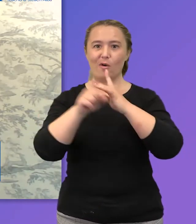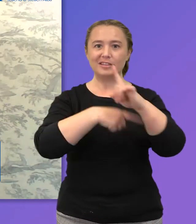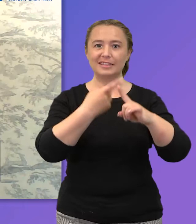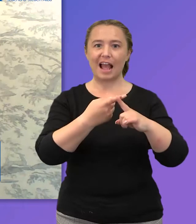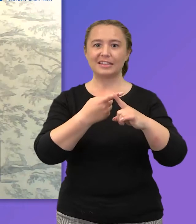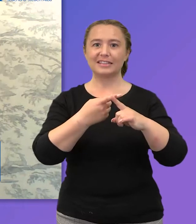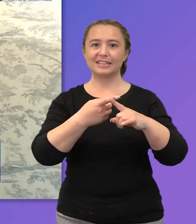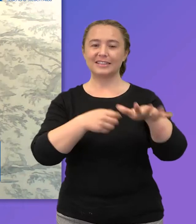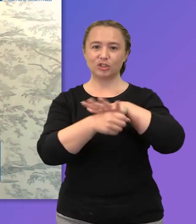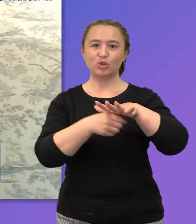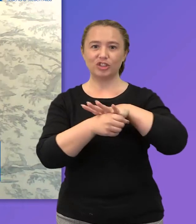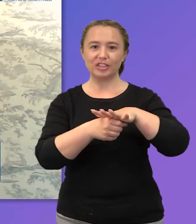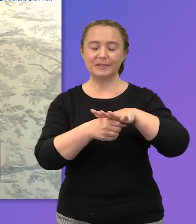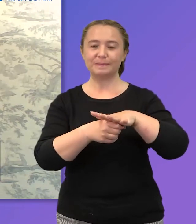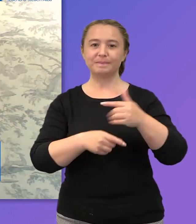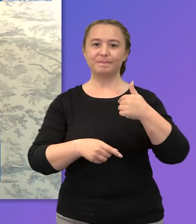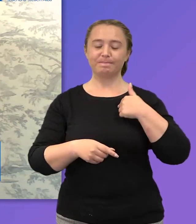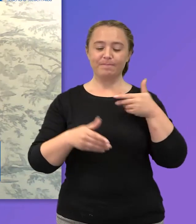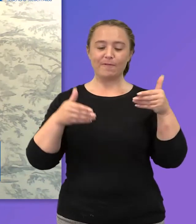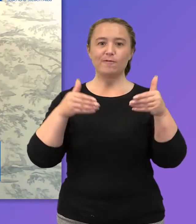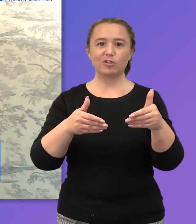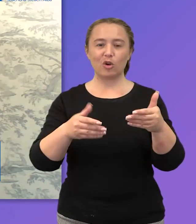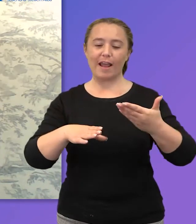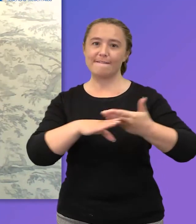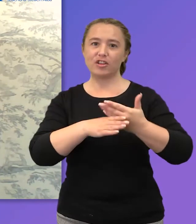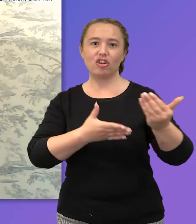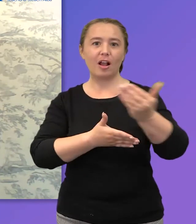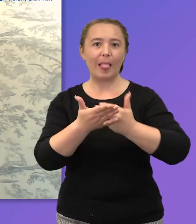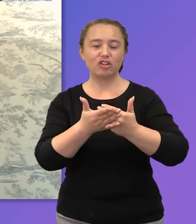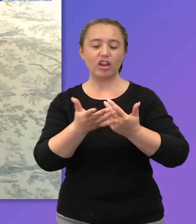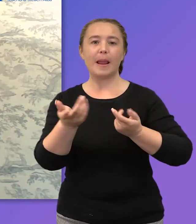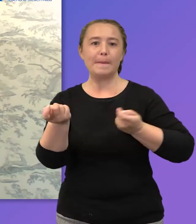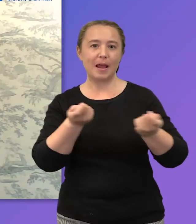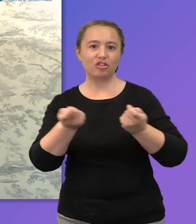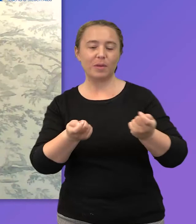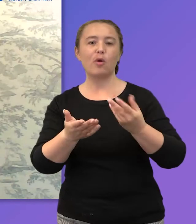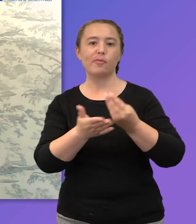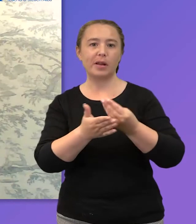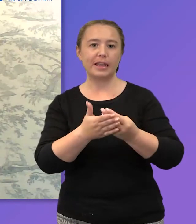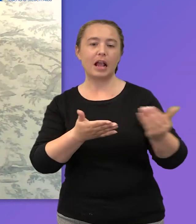taxation landscape and in particular the efficient collection and management of Scotland's devolved taxes.